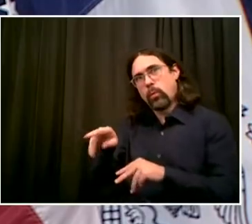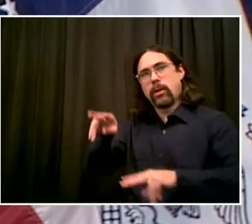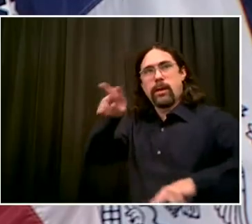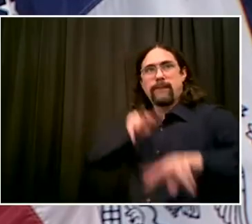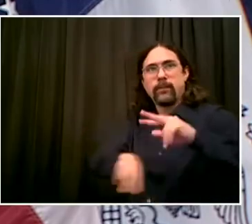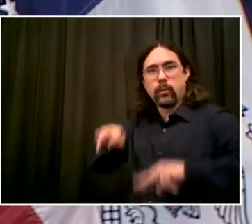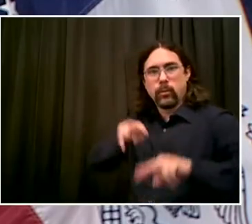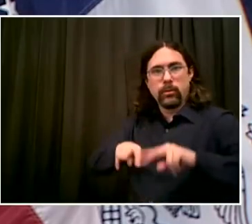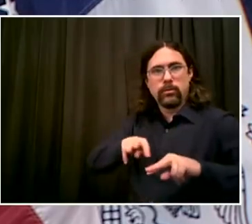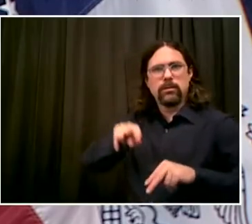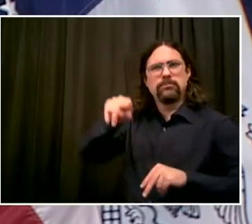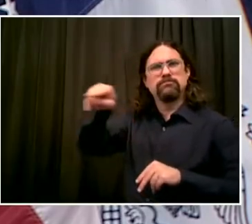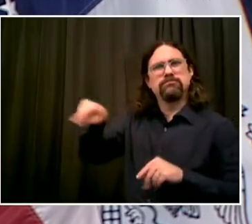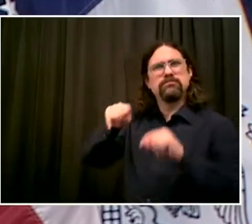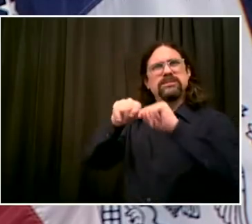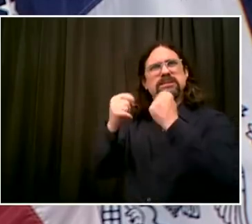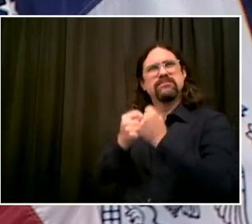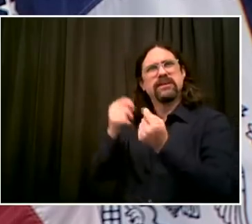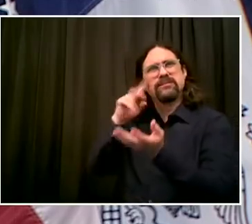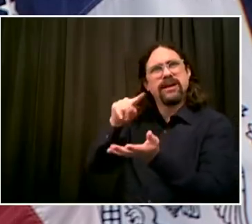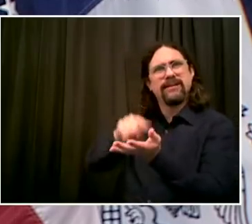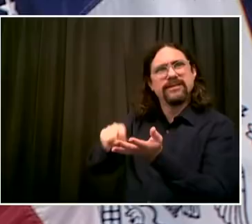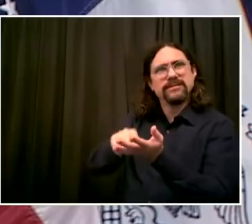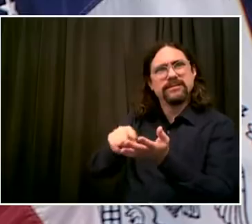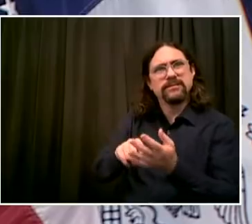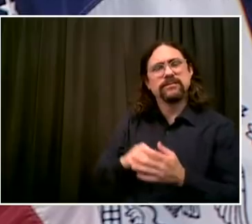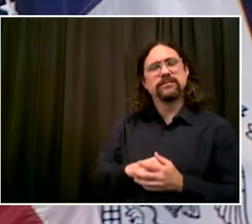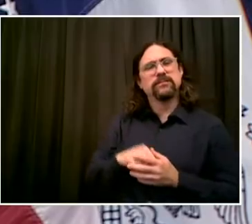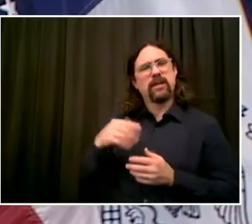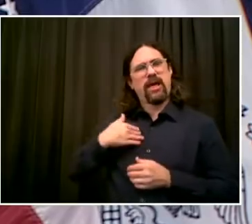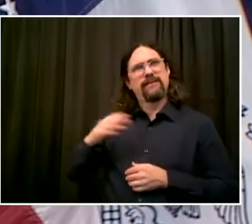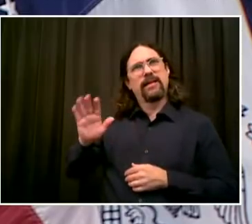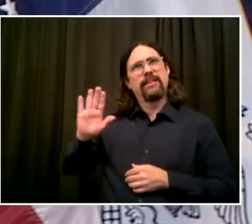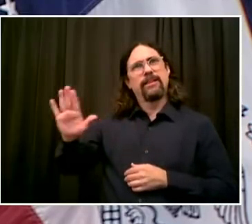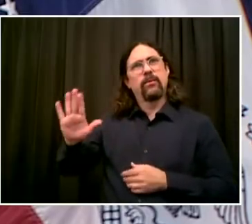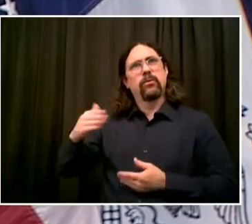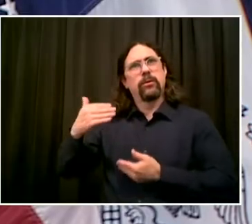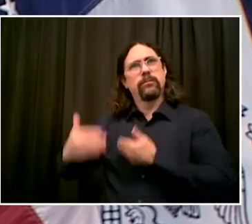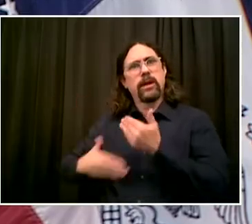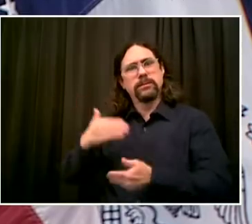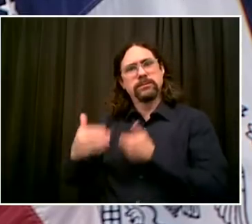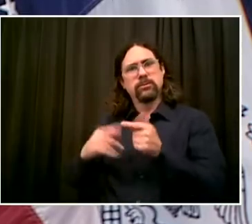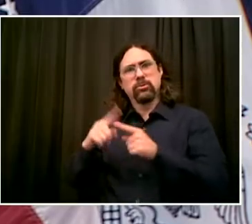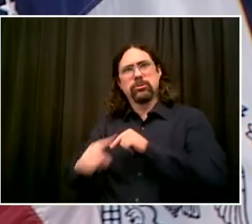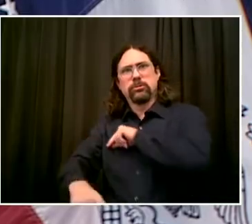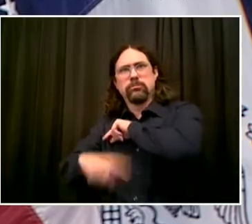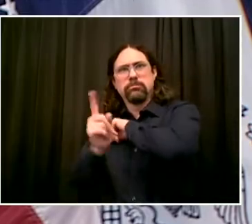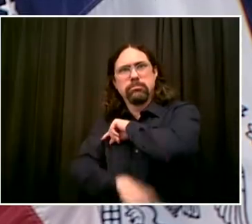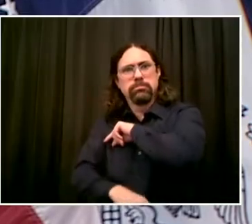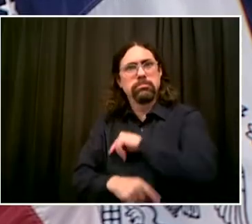HAS NOT BEEN SEEN BEFORE, IT WILL BE